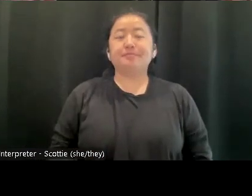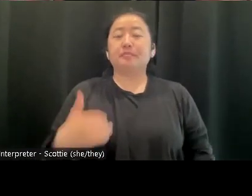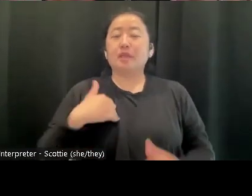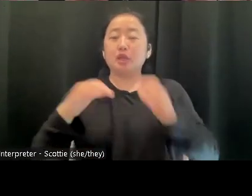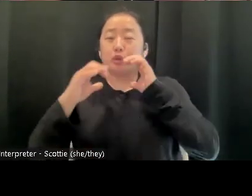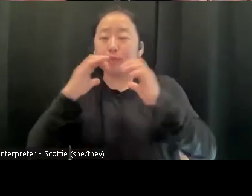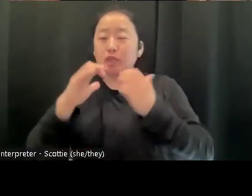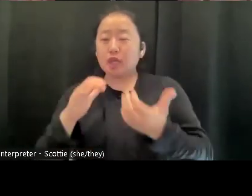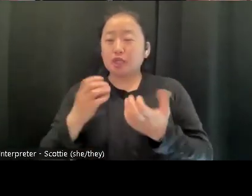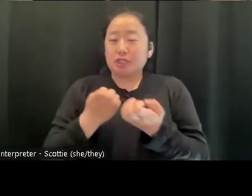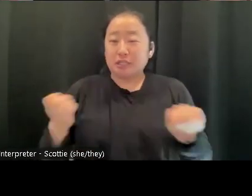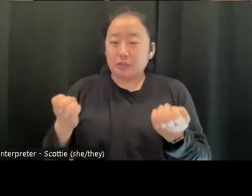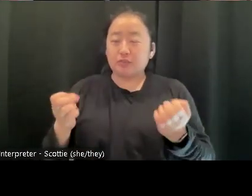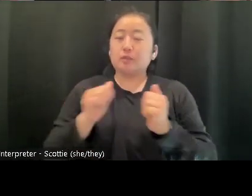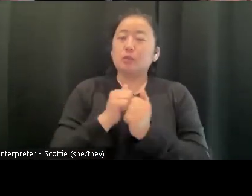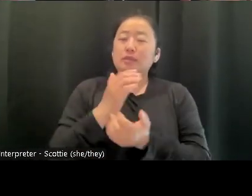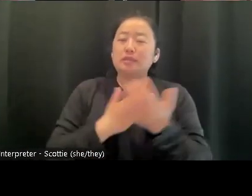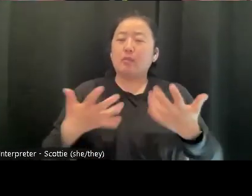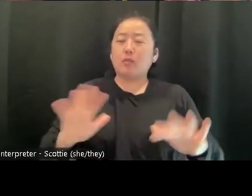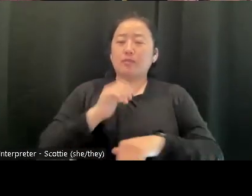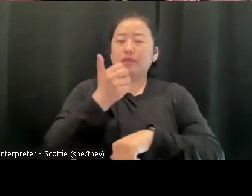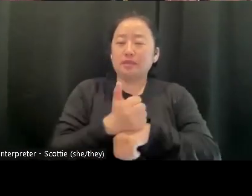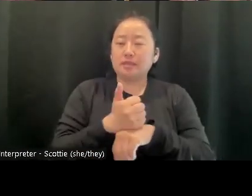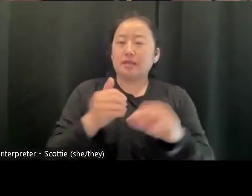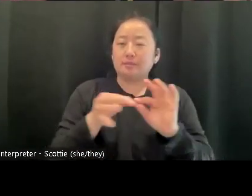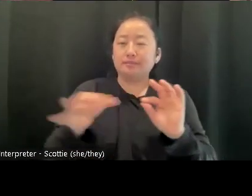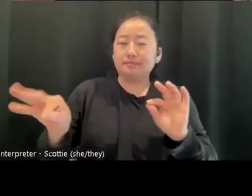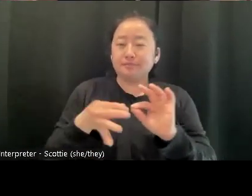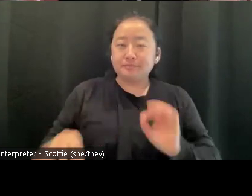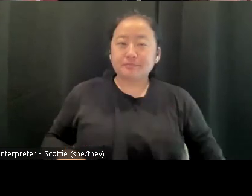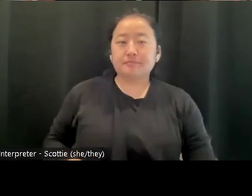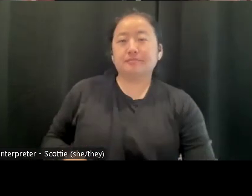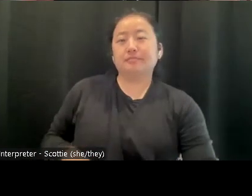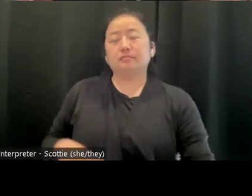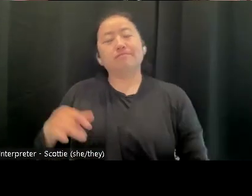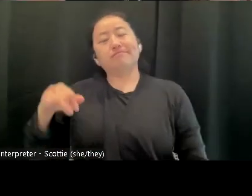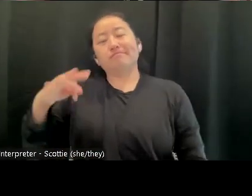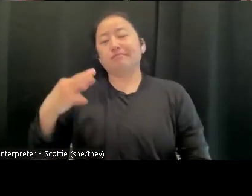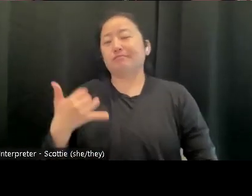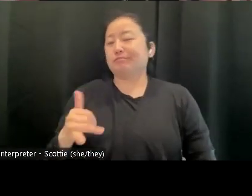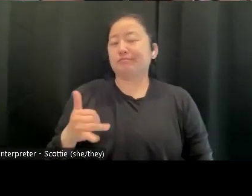with some preprogrammed things as well, so like if you were playing monopoly, it would